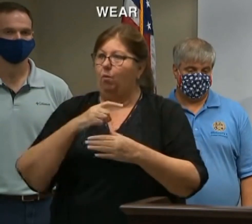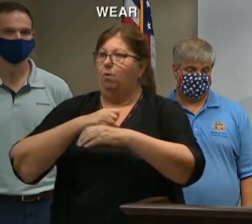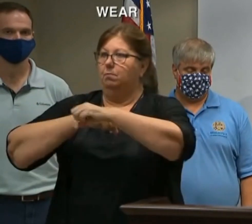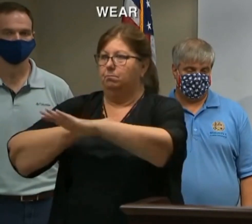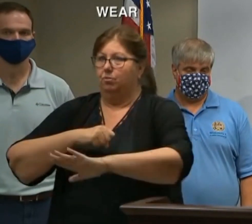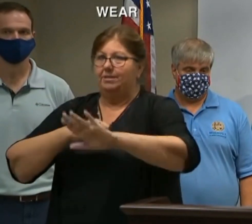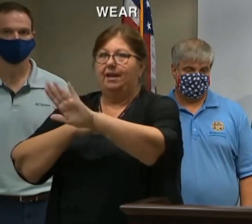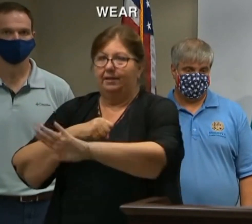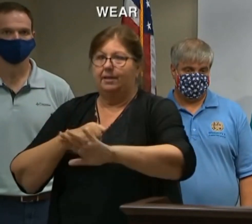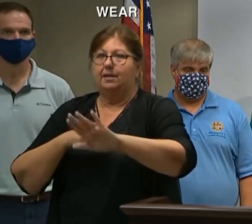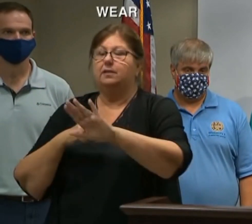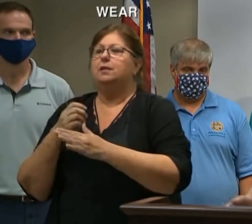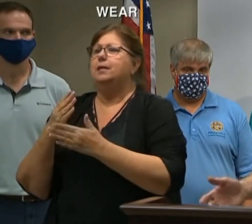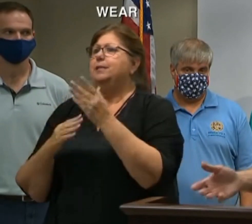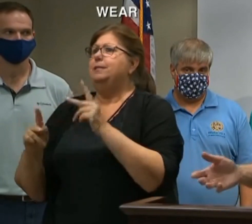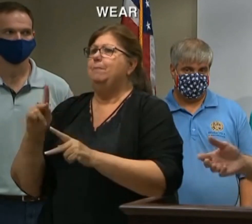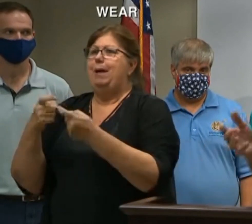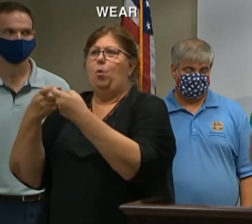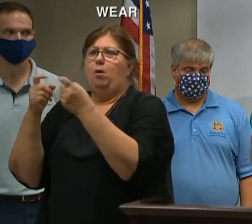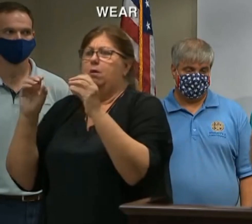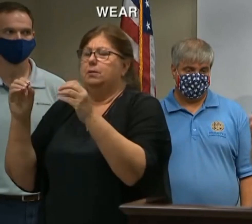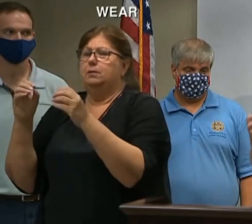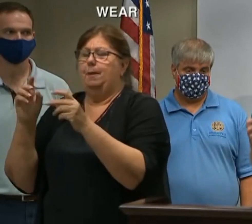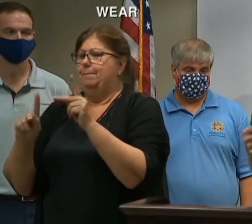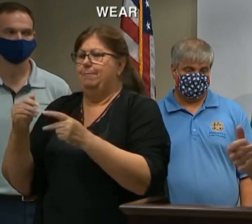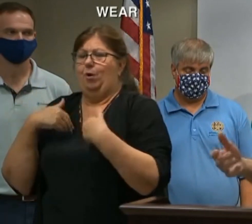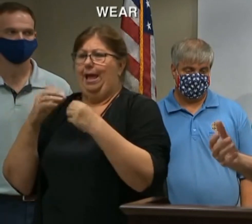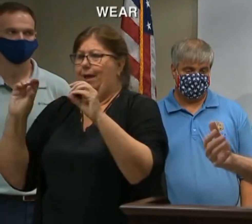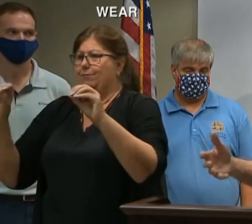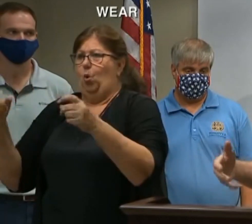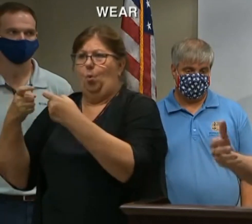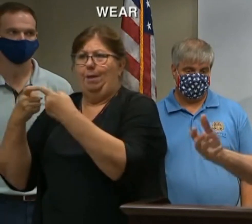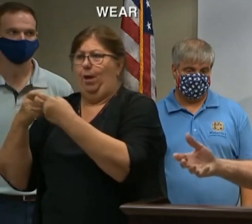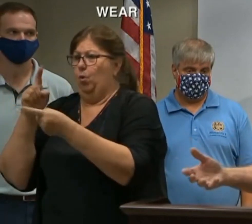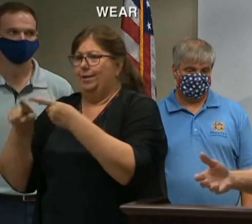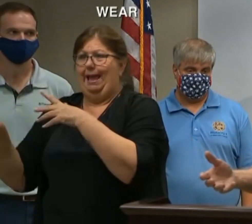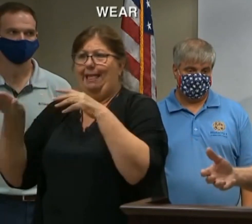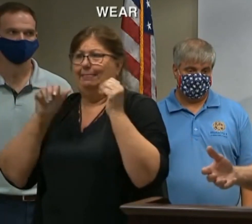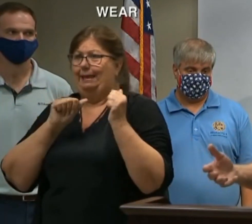leave because remember when they left and evacuated they didn't take their guns and their jewelry with them